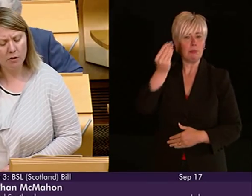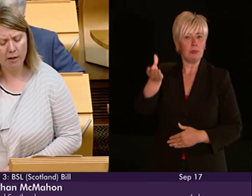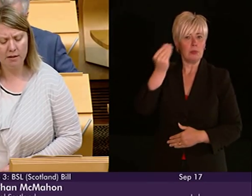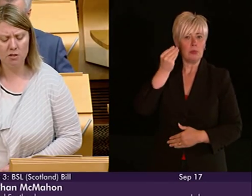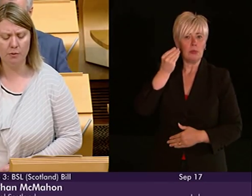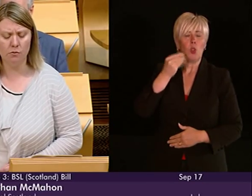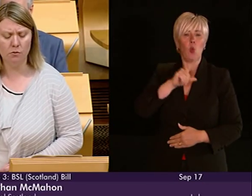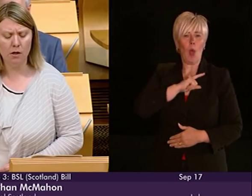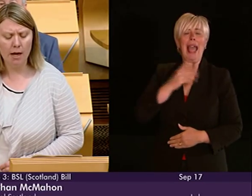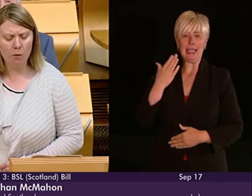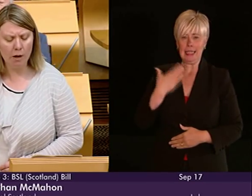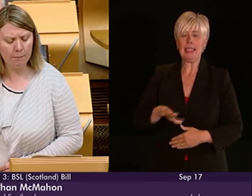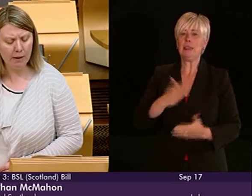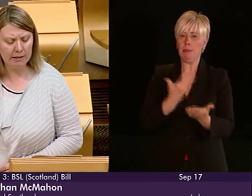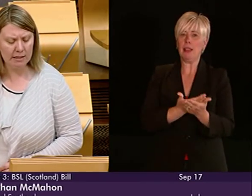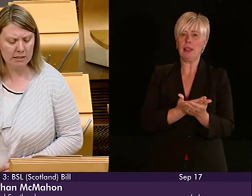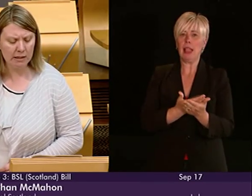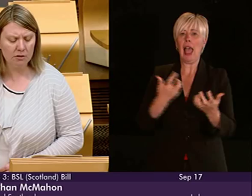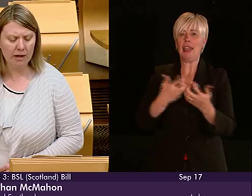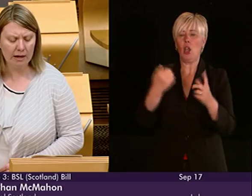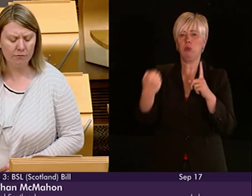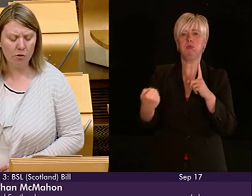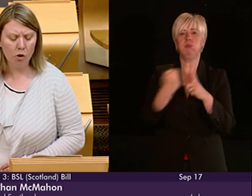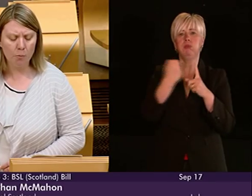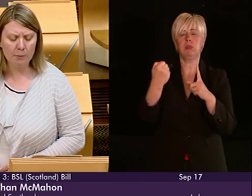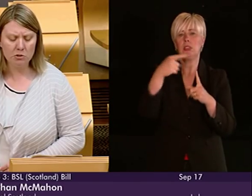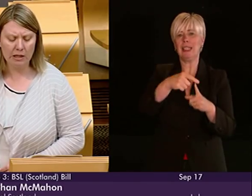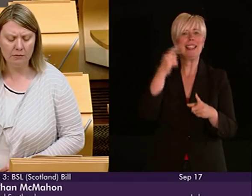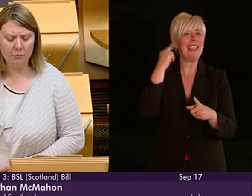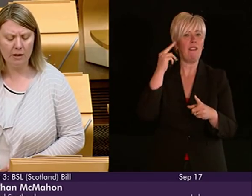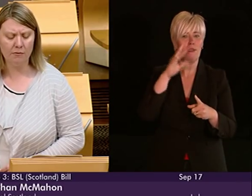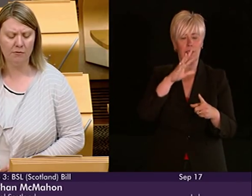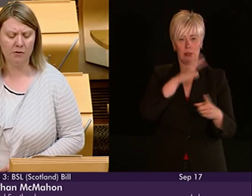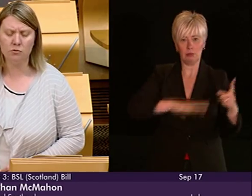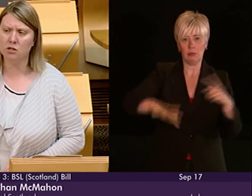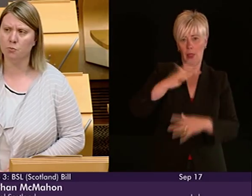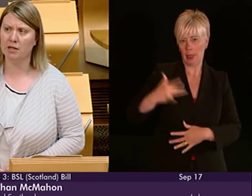require it and what impact it is likely to have on people’s lives if it fulfils its